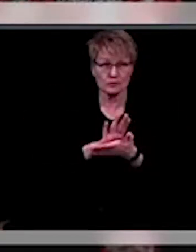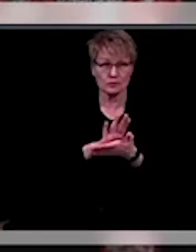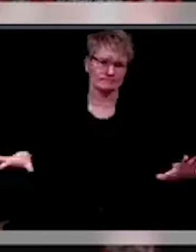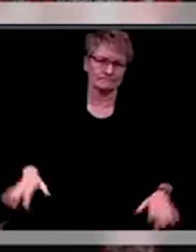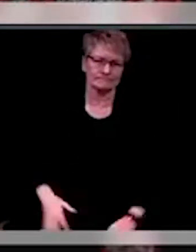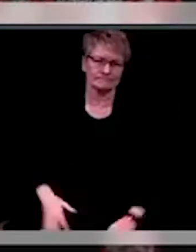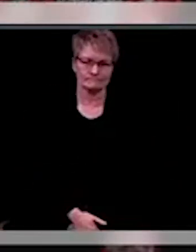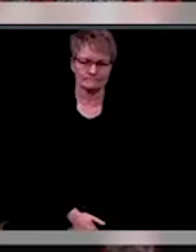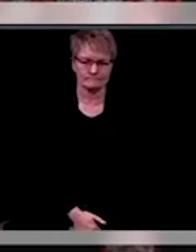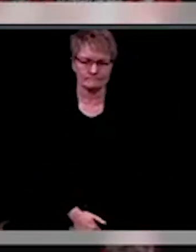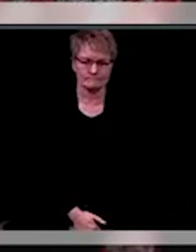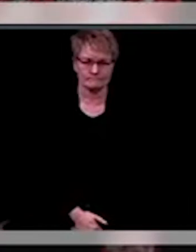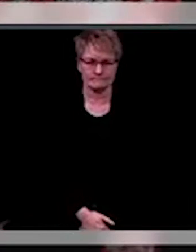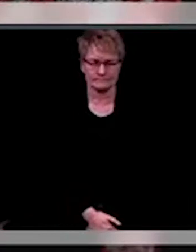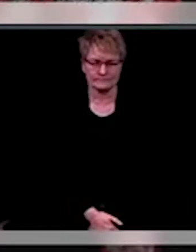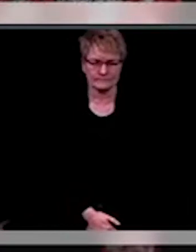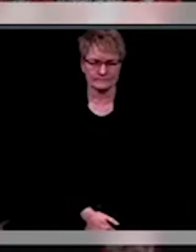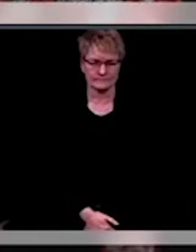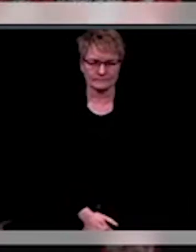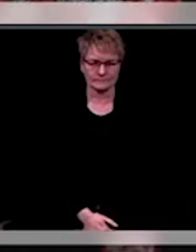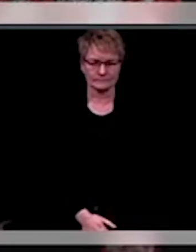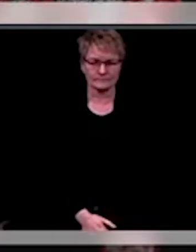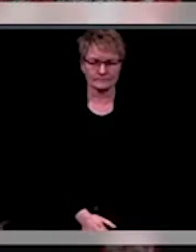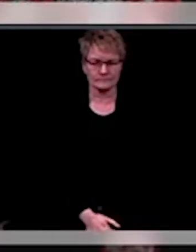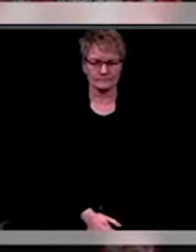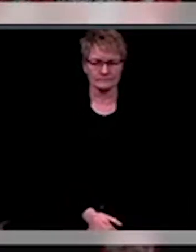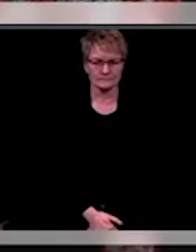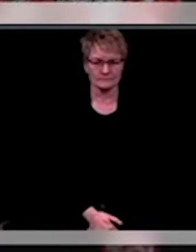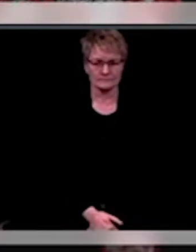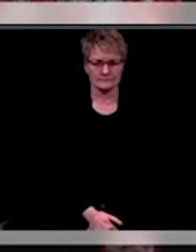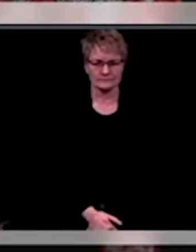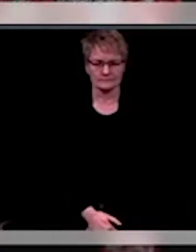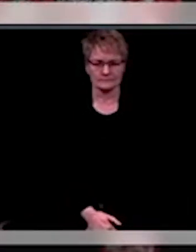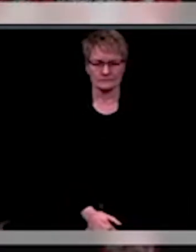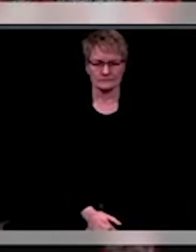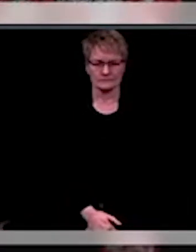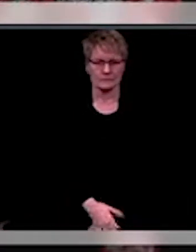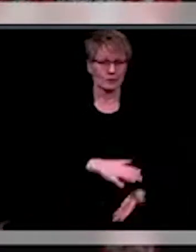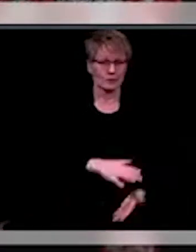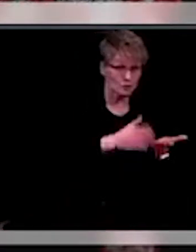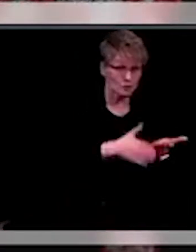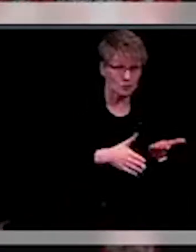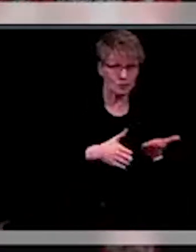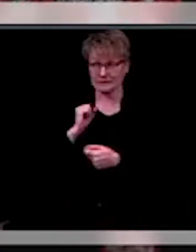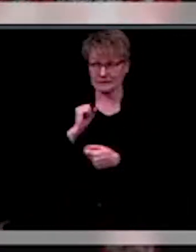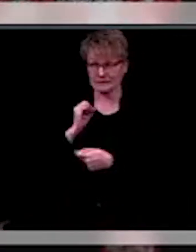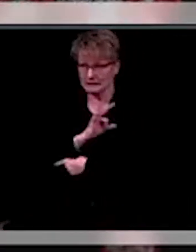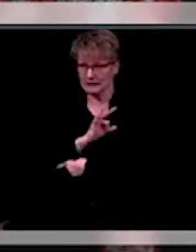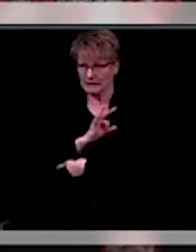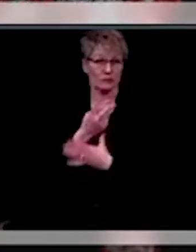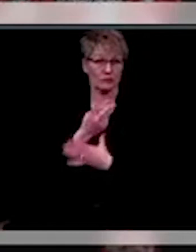in their personal exposures, our personal lives are getting exposed and then being identified